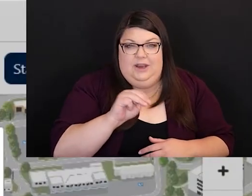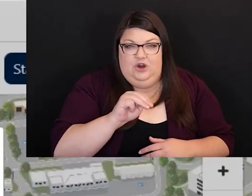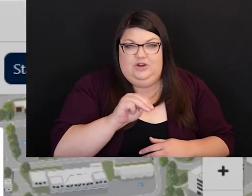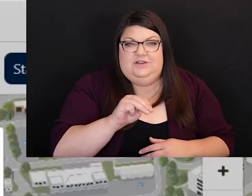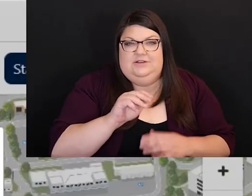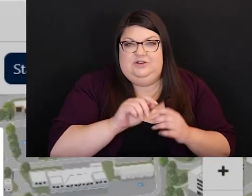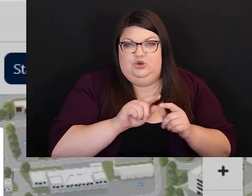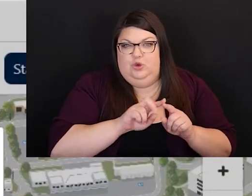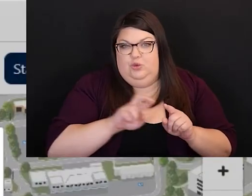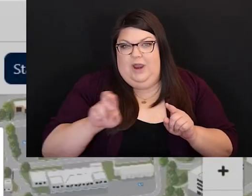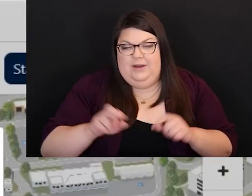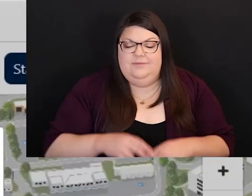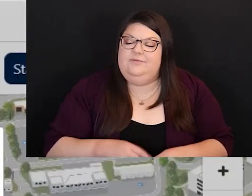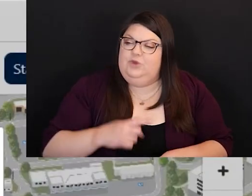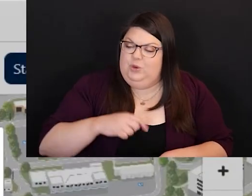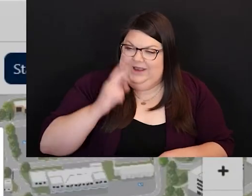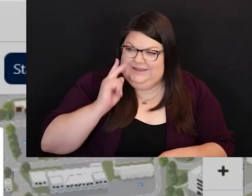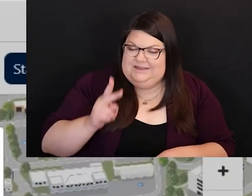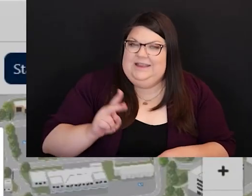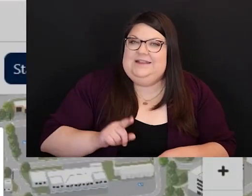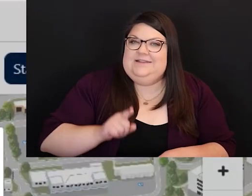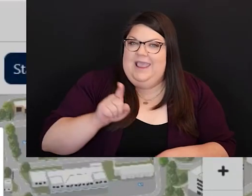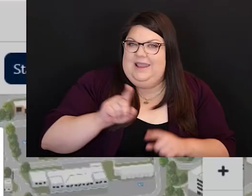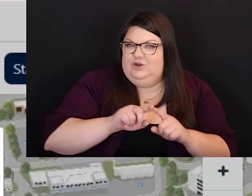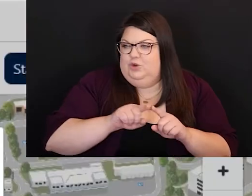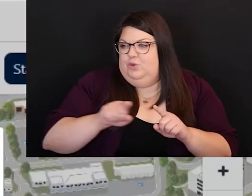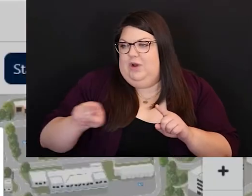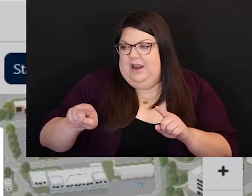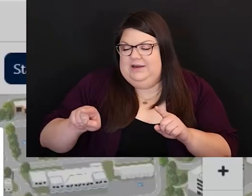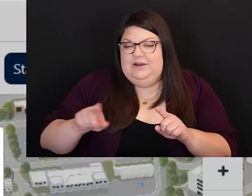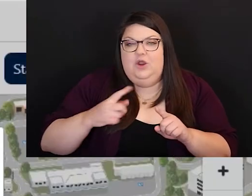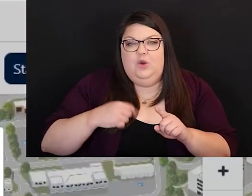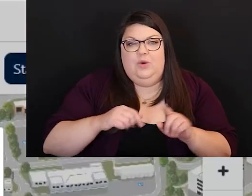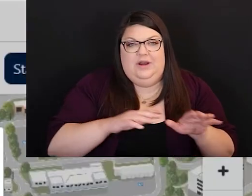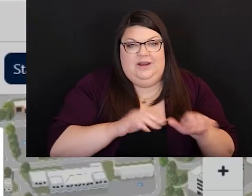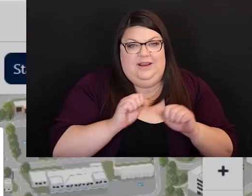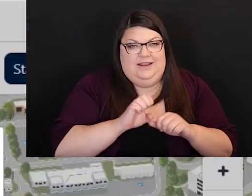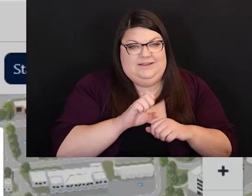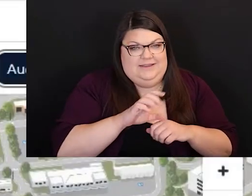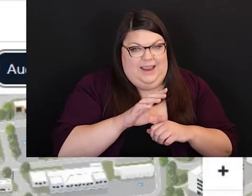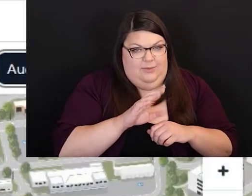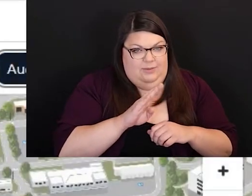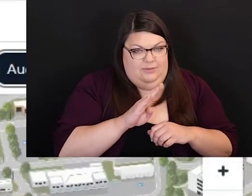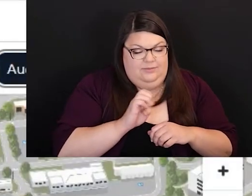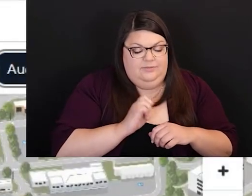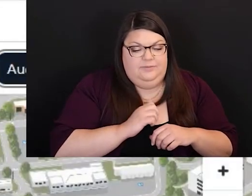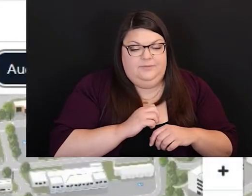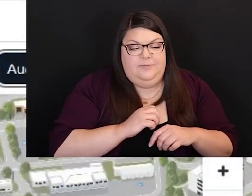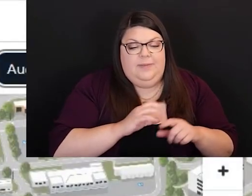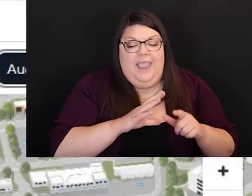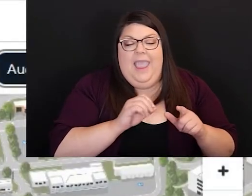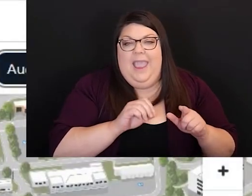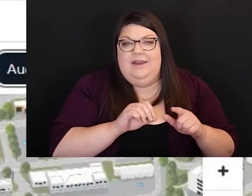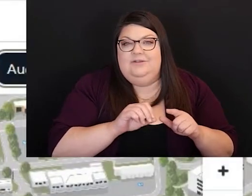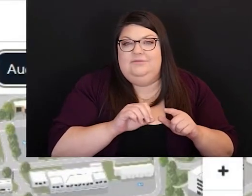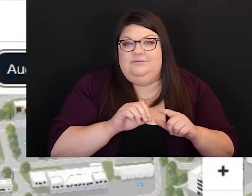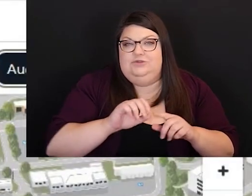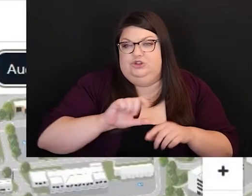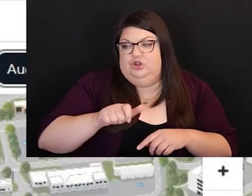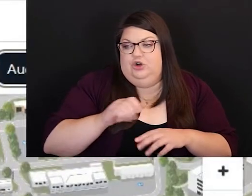So we can tell it's, uh, quite a distance away, ahead and to the right. I'm gonna escape out of this dialog. (beep) Esc- Escape. And turn on a radar.